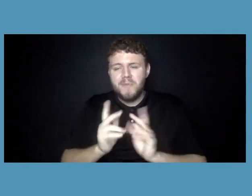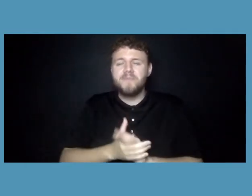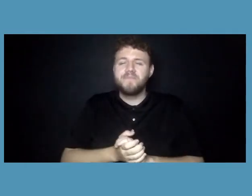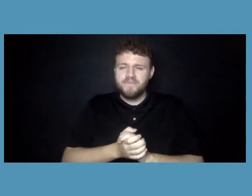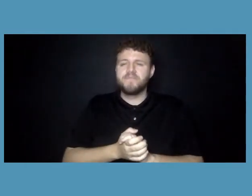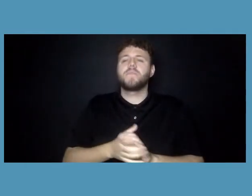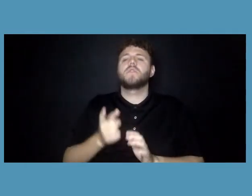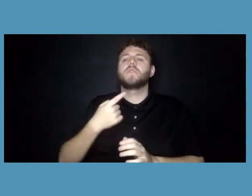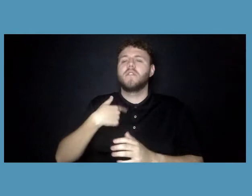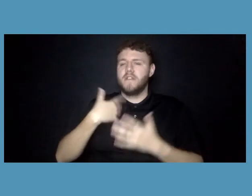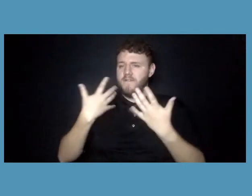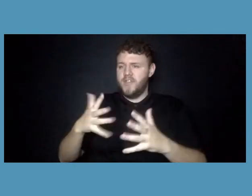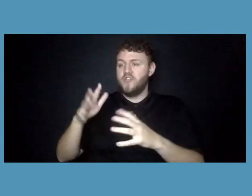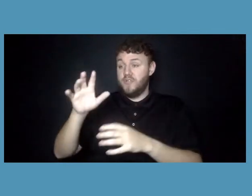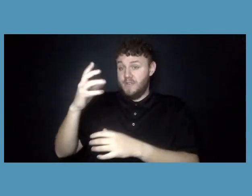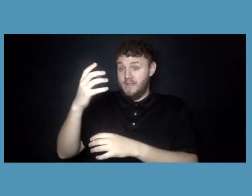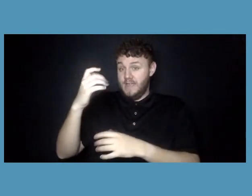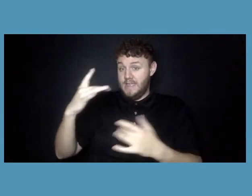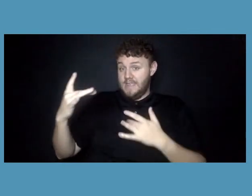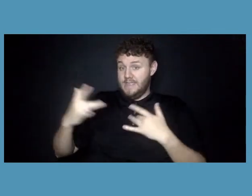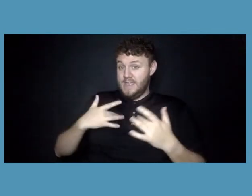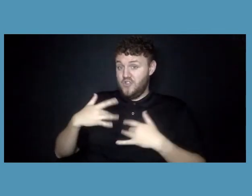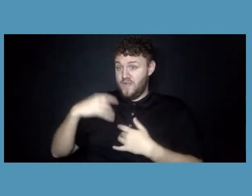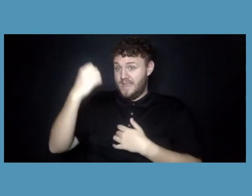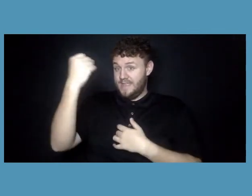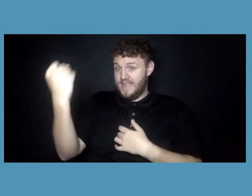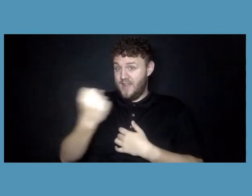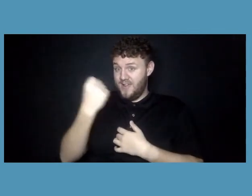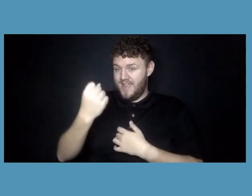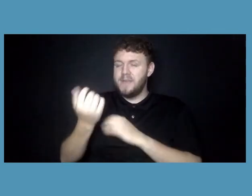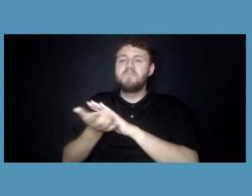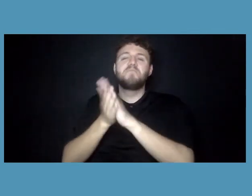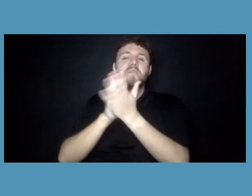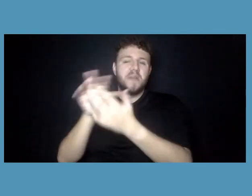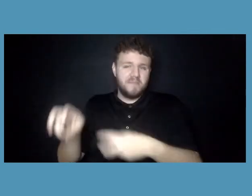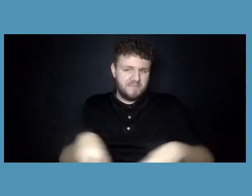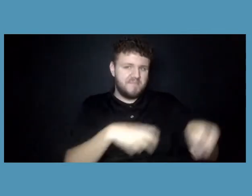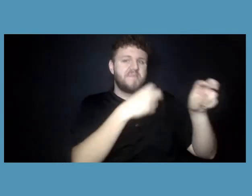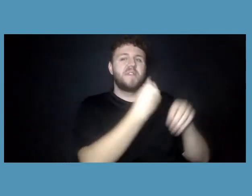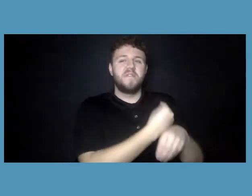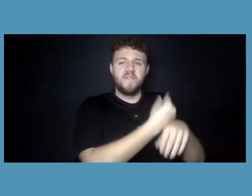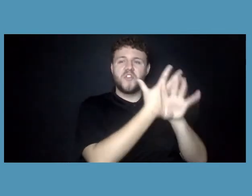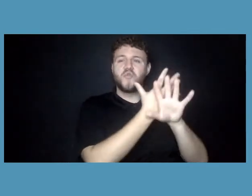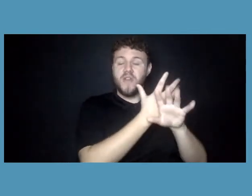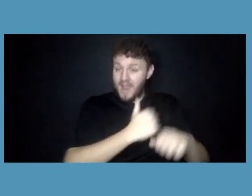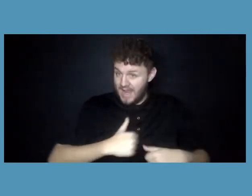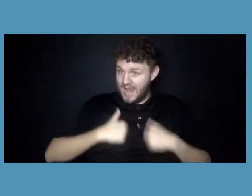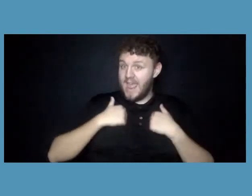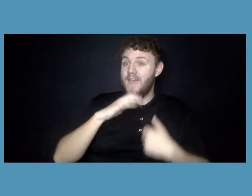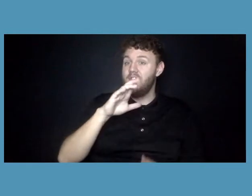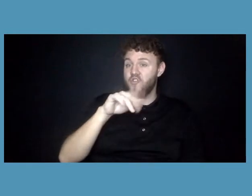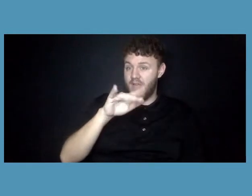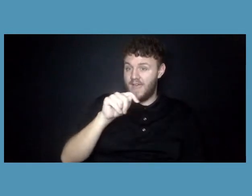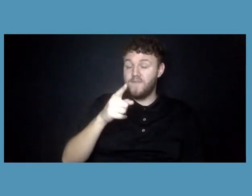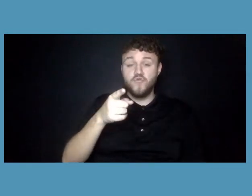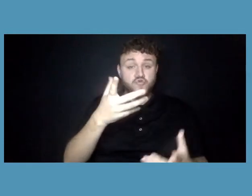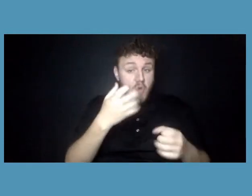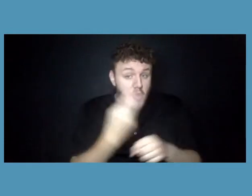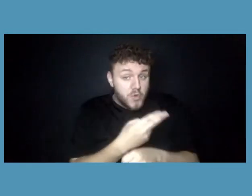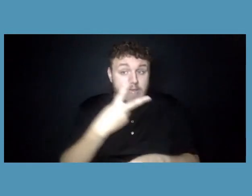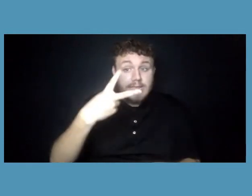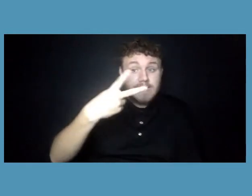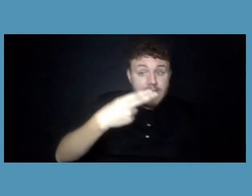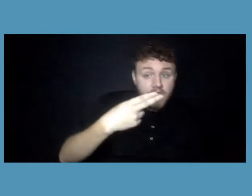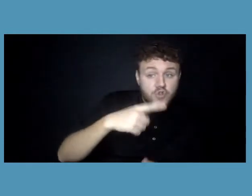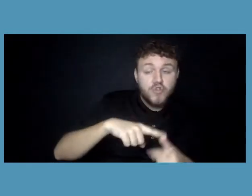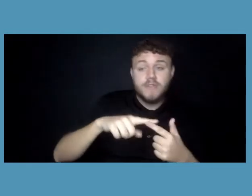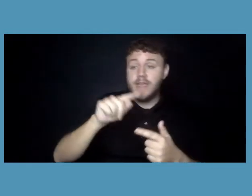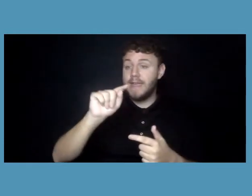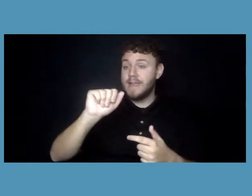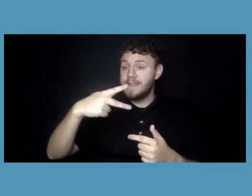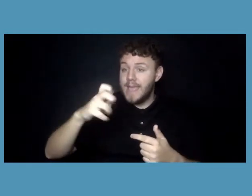virtual. We did a live craft time that always offered, do you want to use scissors or tape or glue? We try